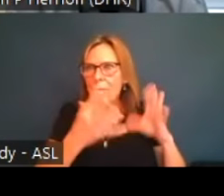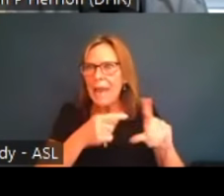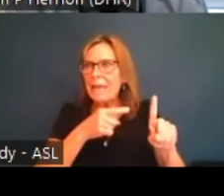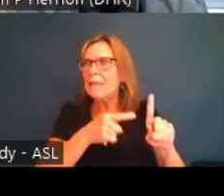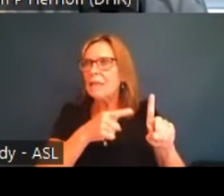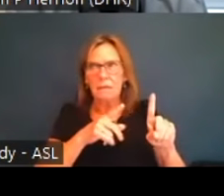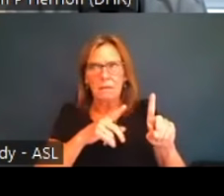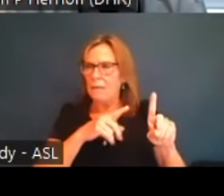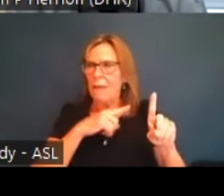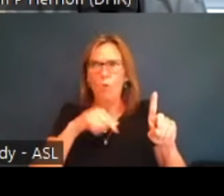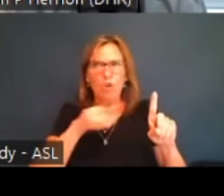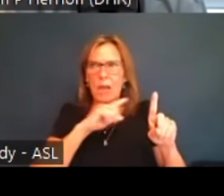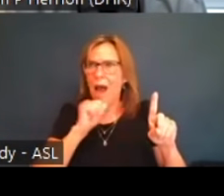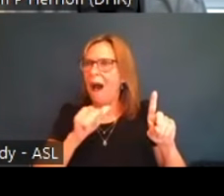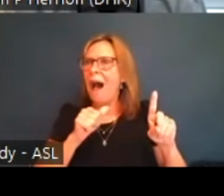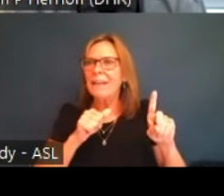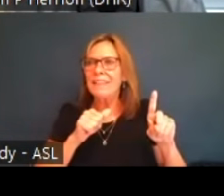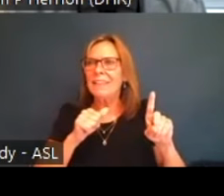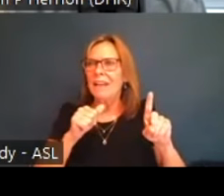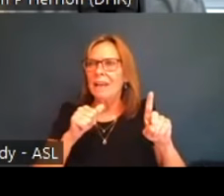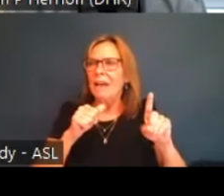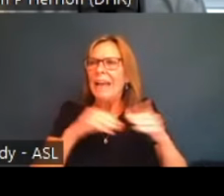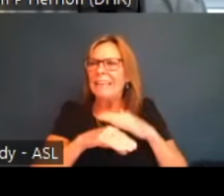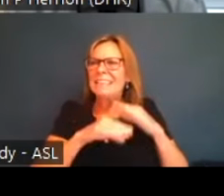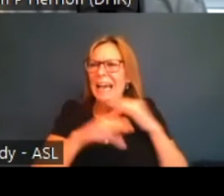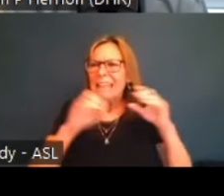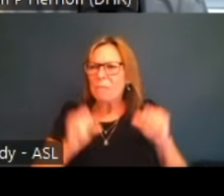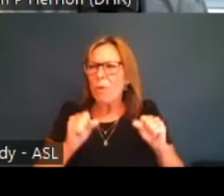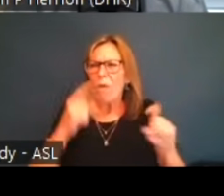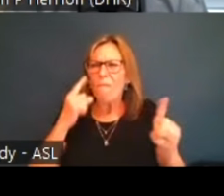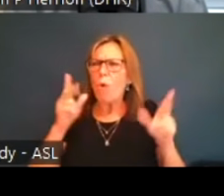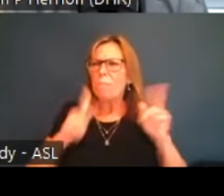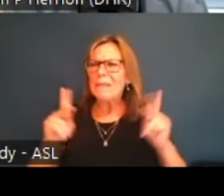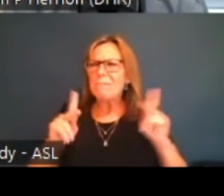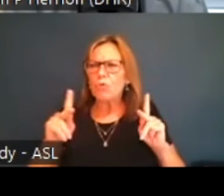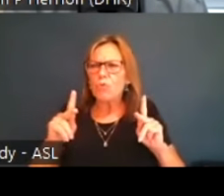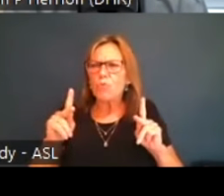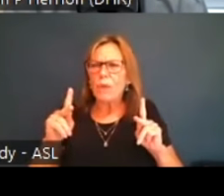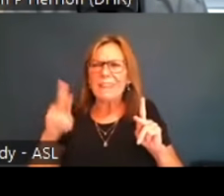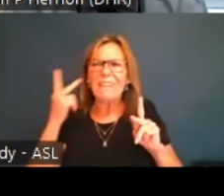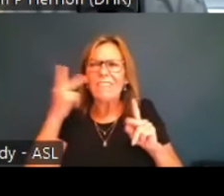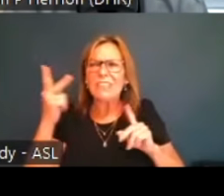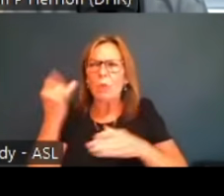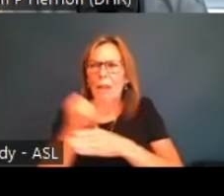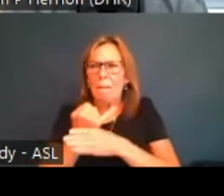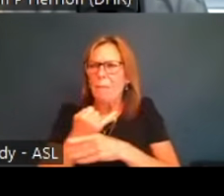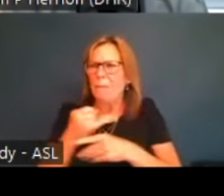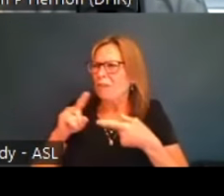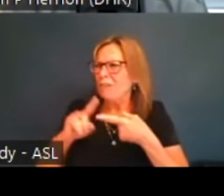t remember off the top of my head who the other one was, But it was a machine that was out and providing public